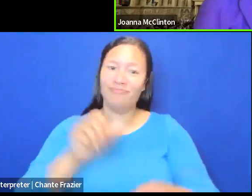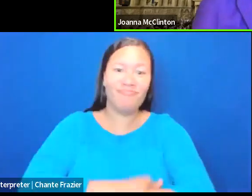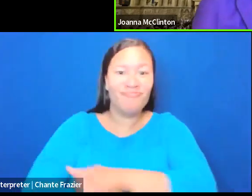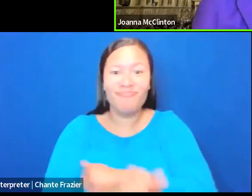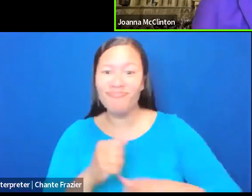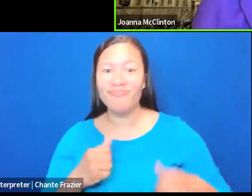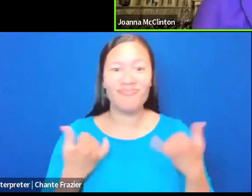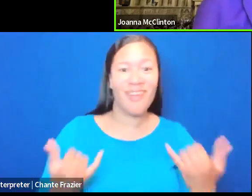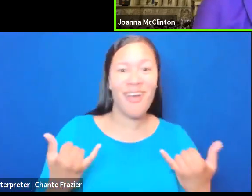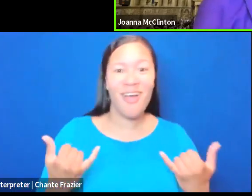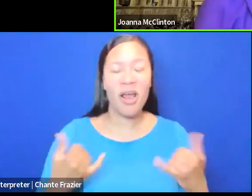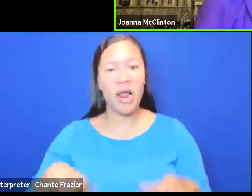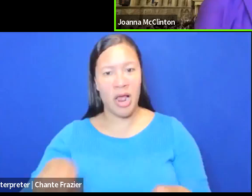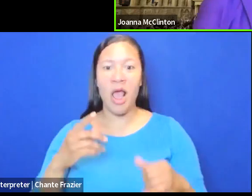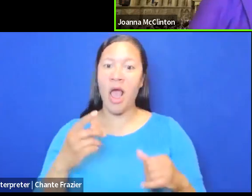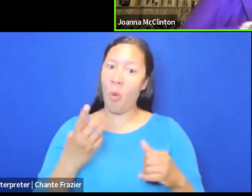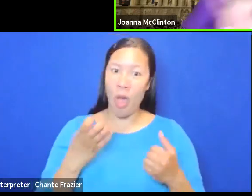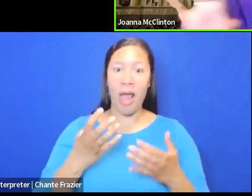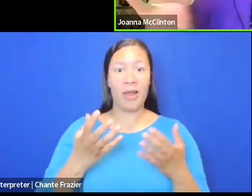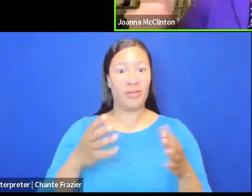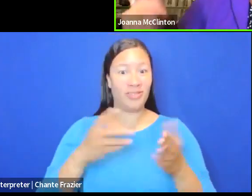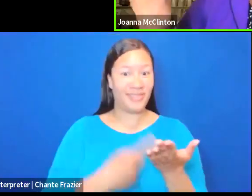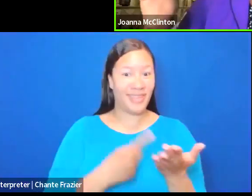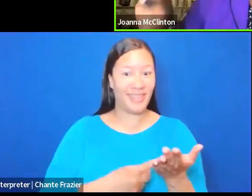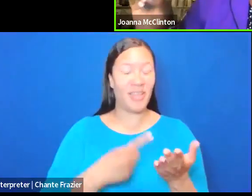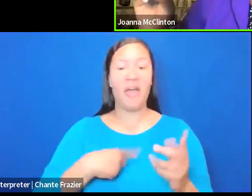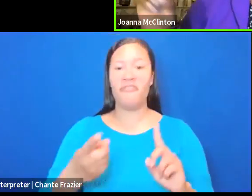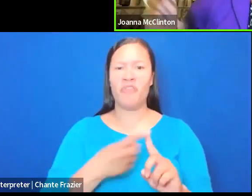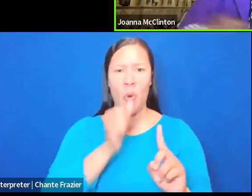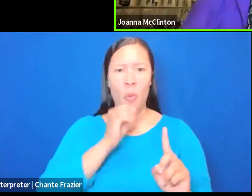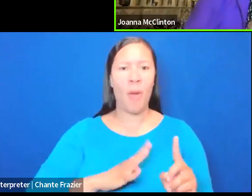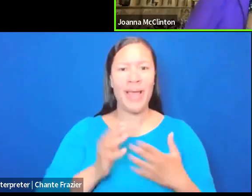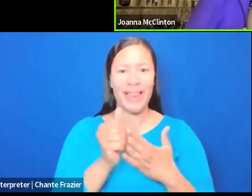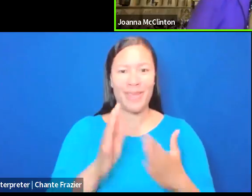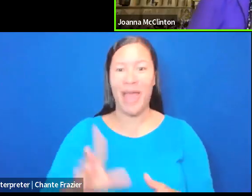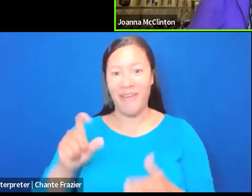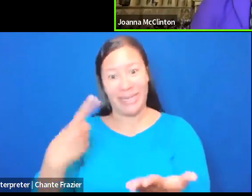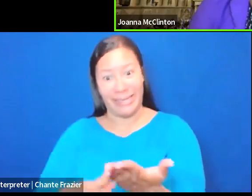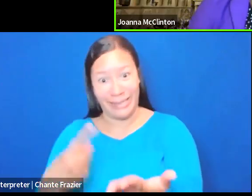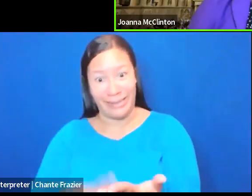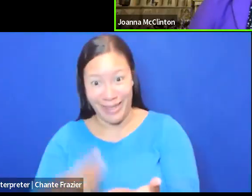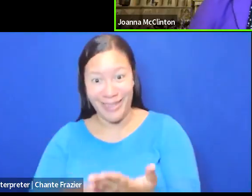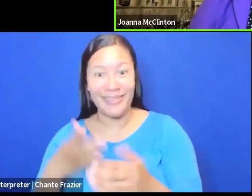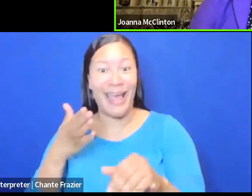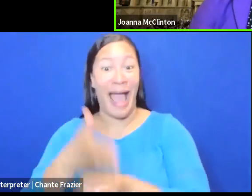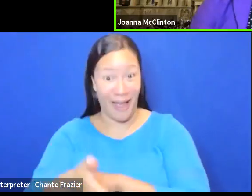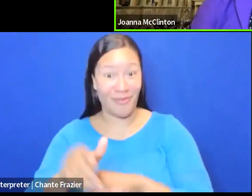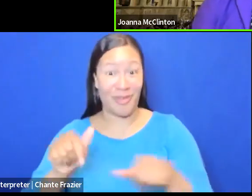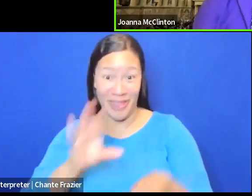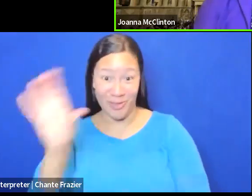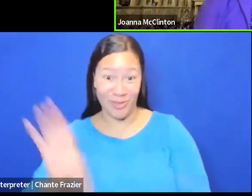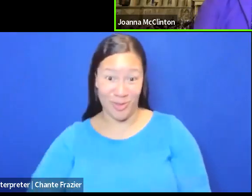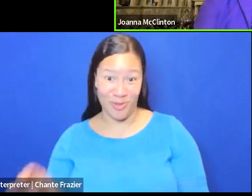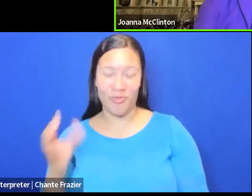change throughout centuries and the good news is that we are just getting started.